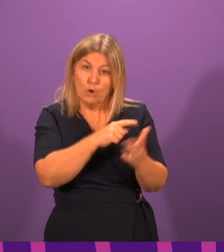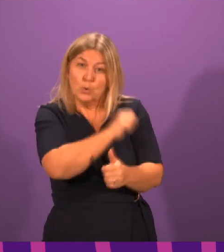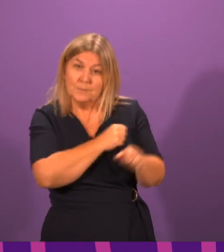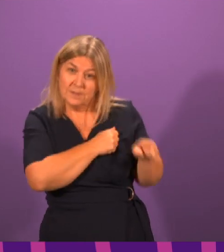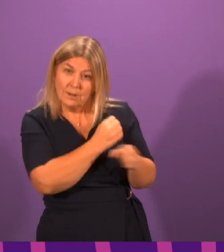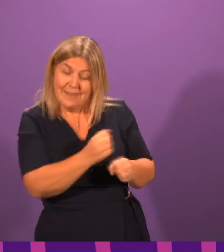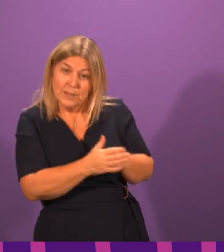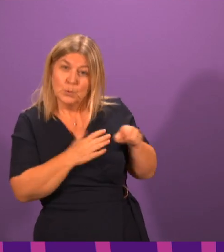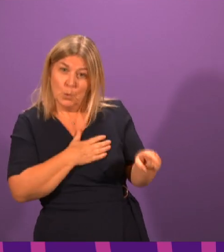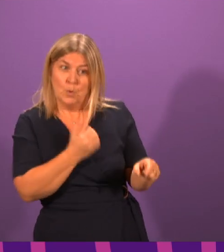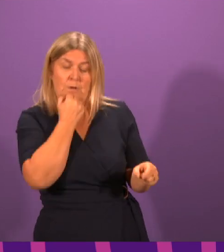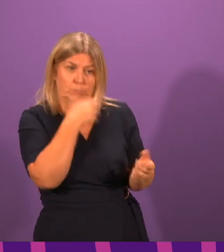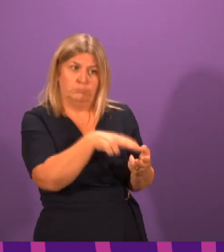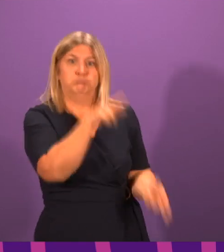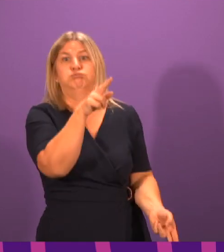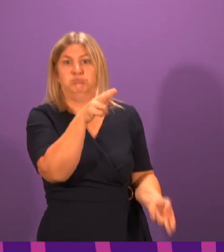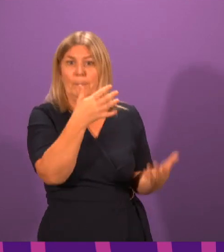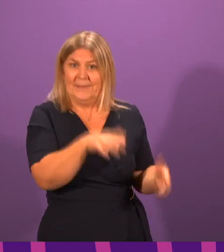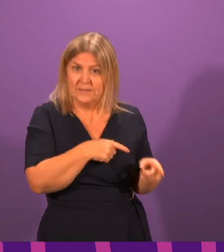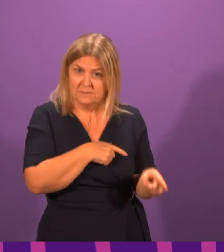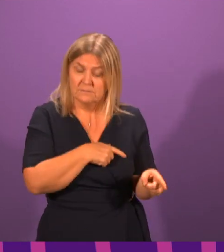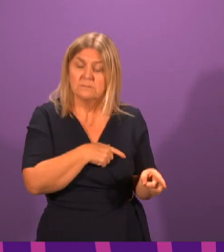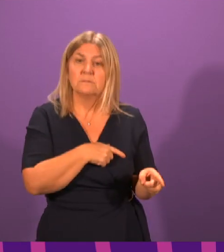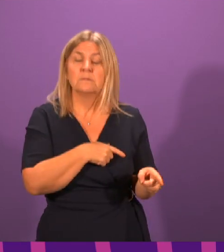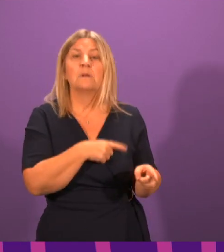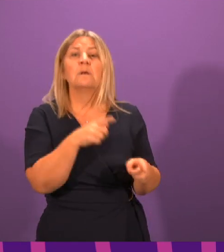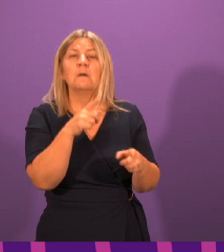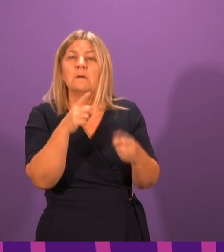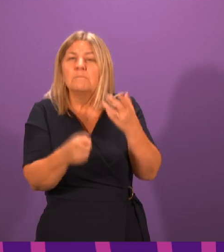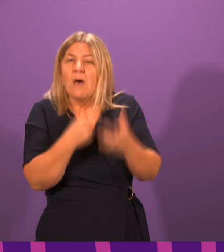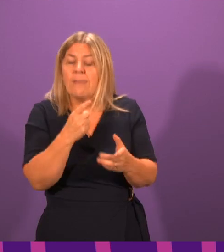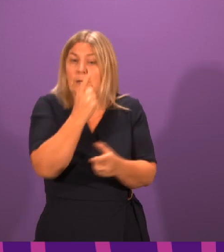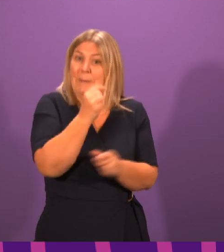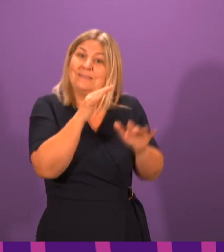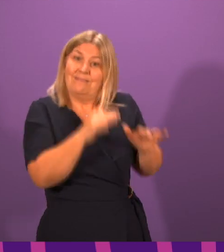with numbers continuing to grow. The facility offers us crucial additional capacity in